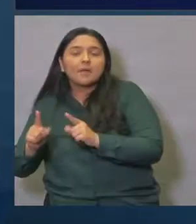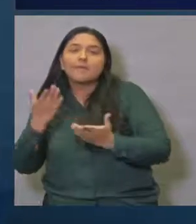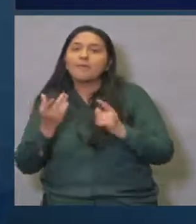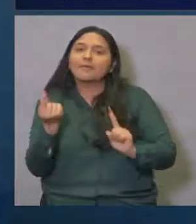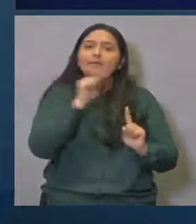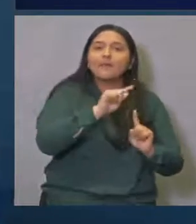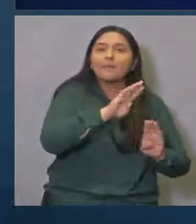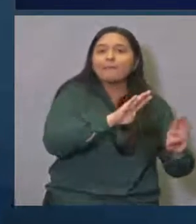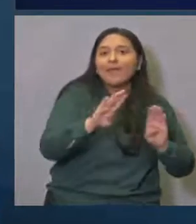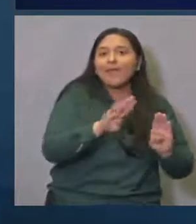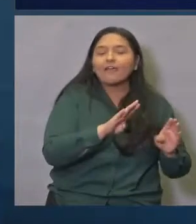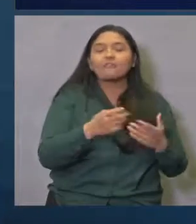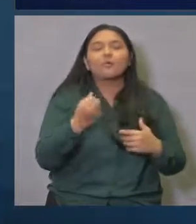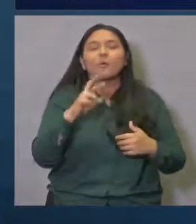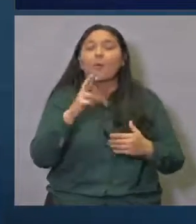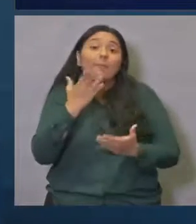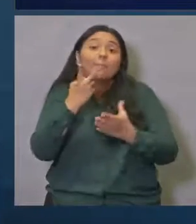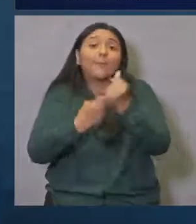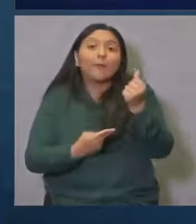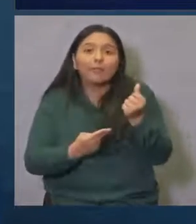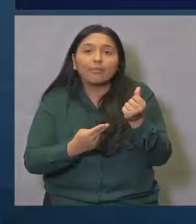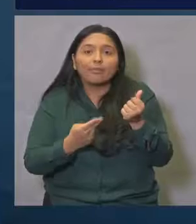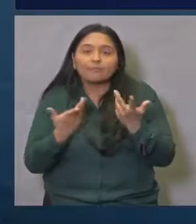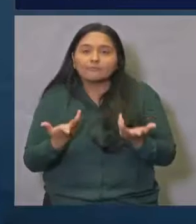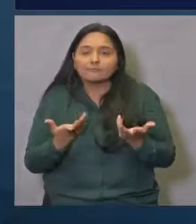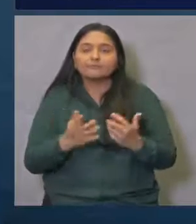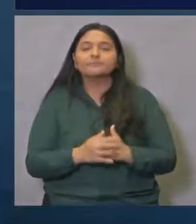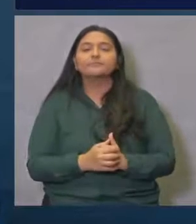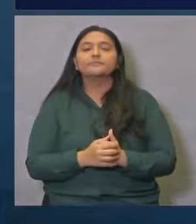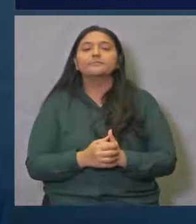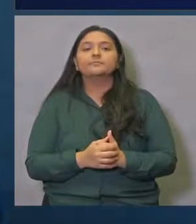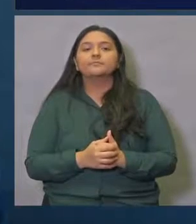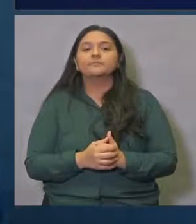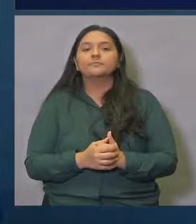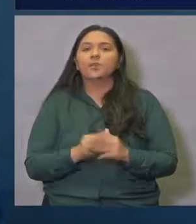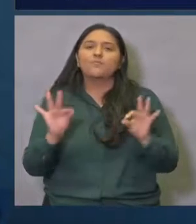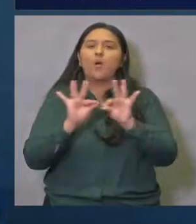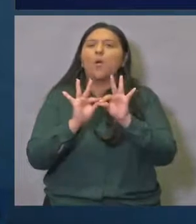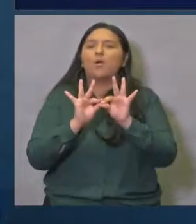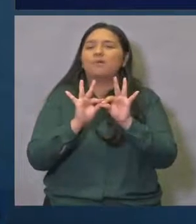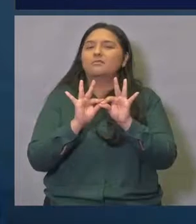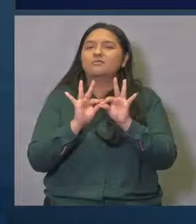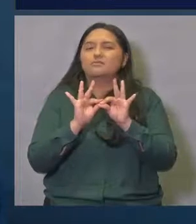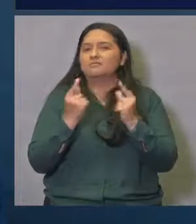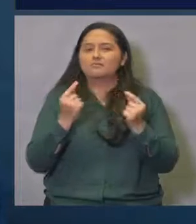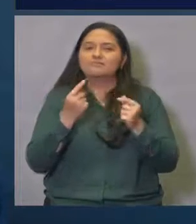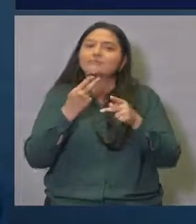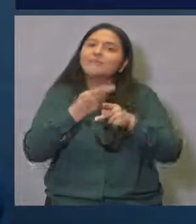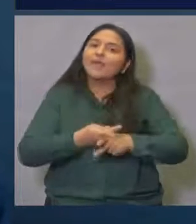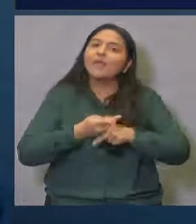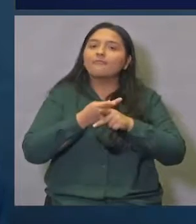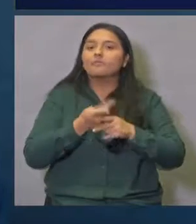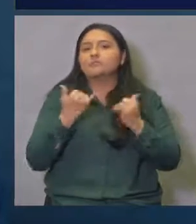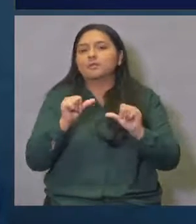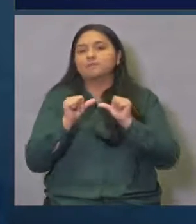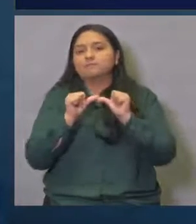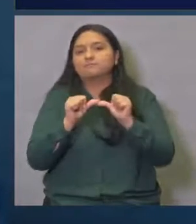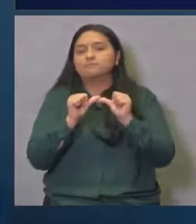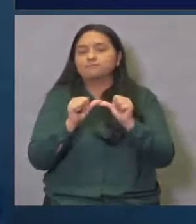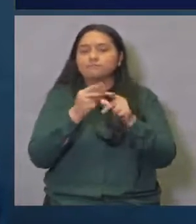IT MAY NOT BE THE VARIANT